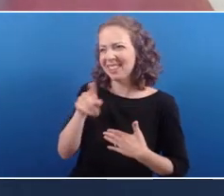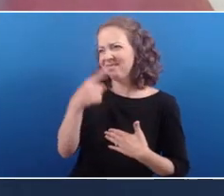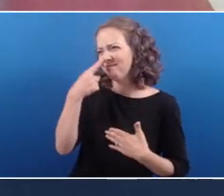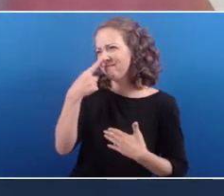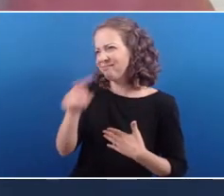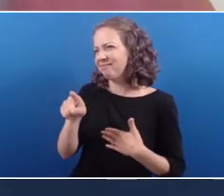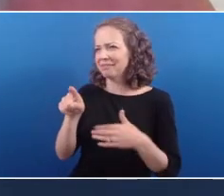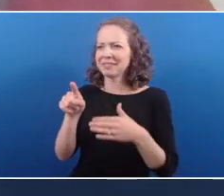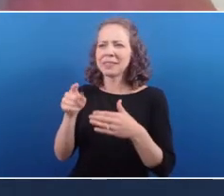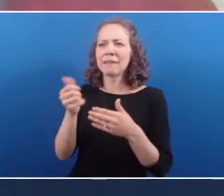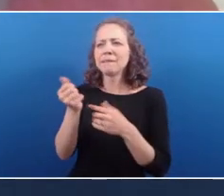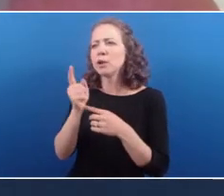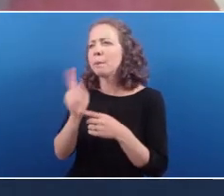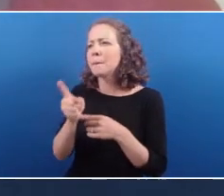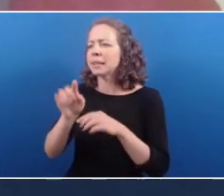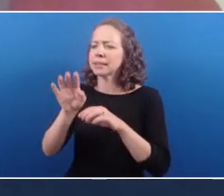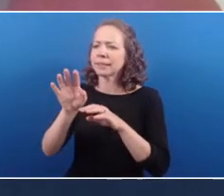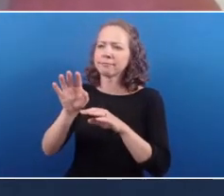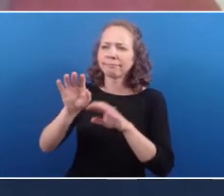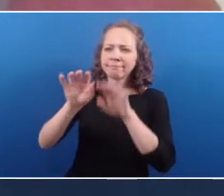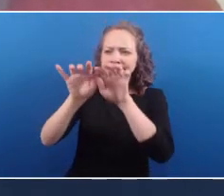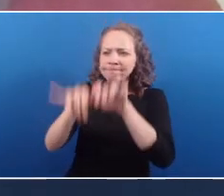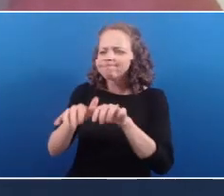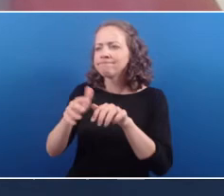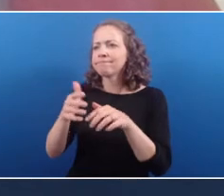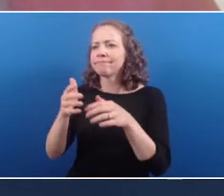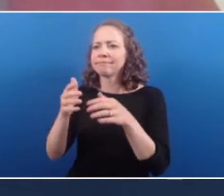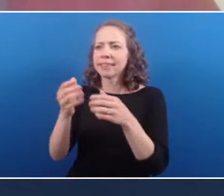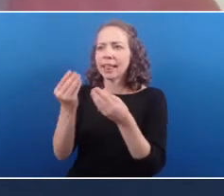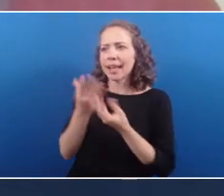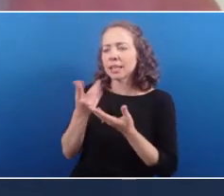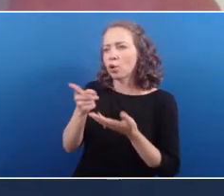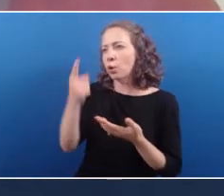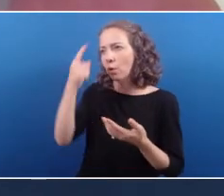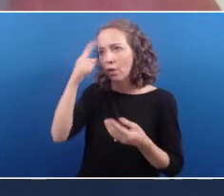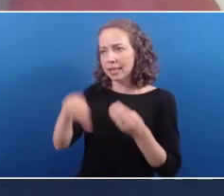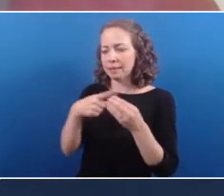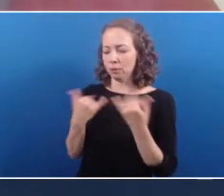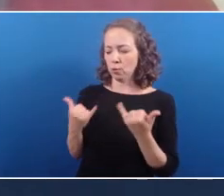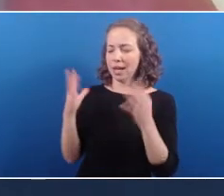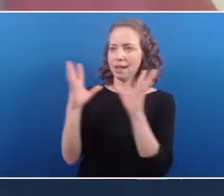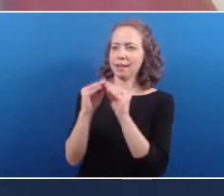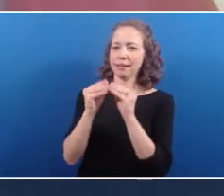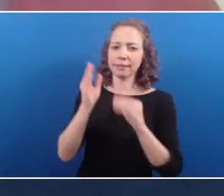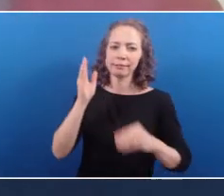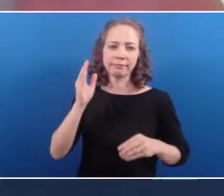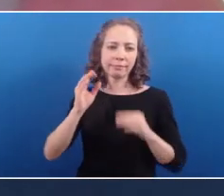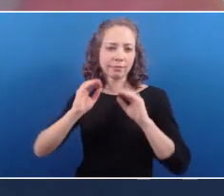to let us know what you thought about today’s webinar and really give us some feedback.